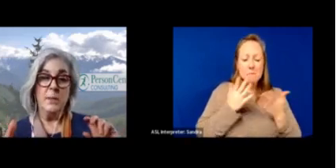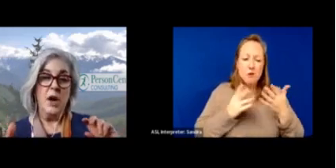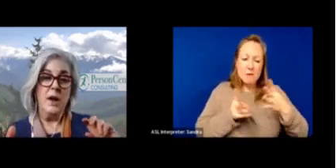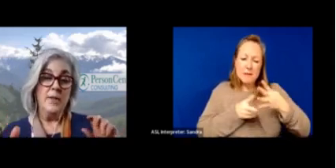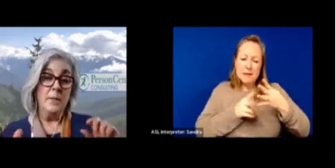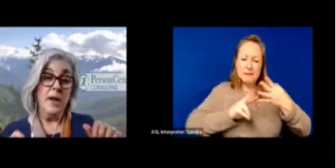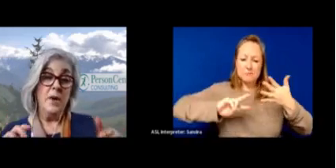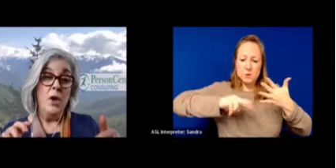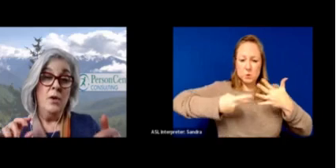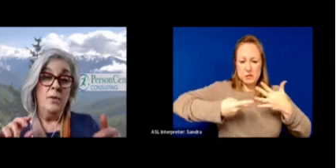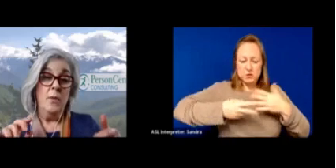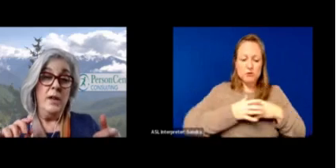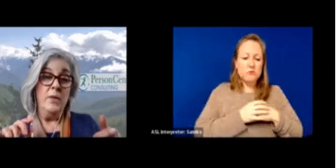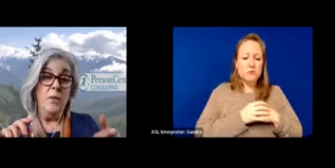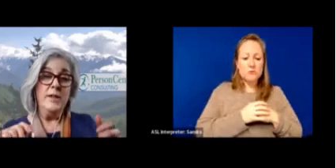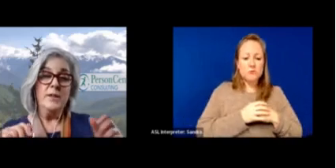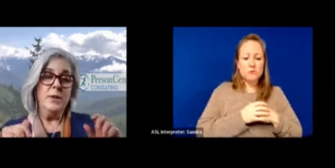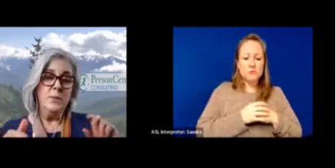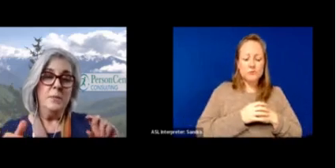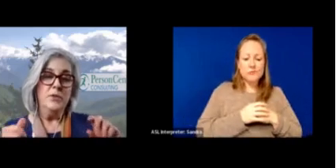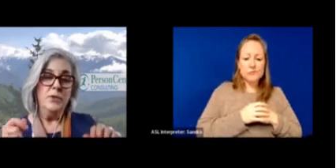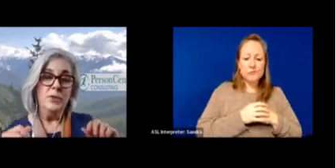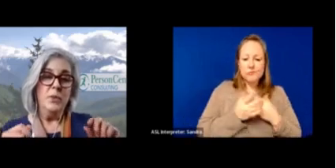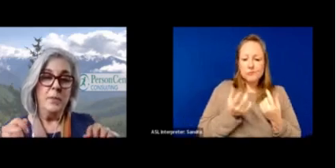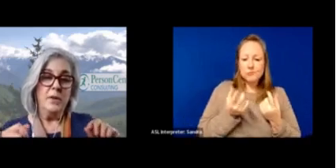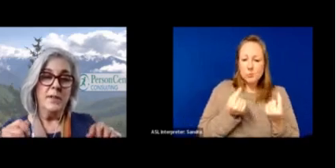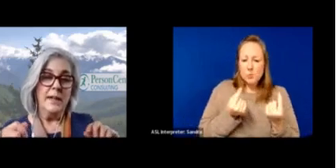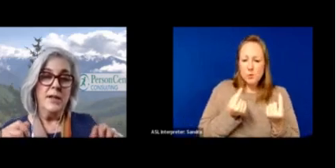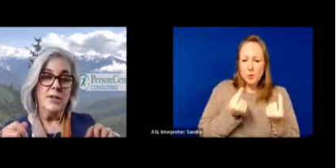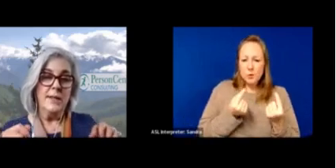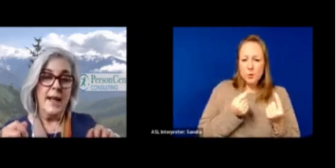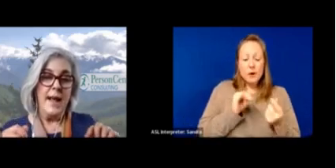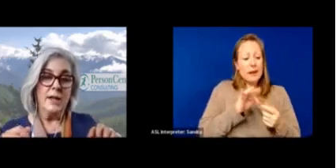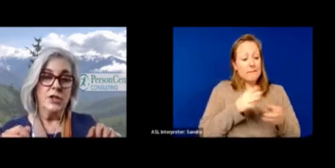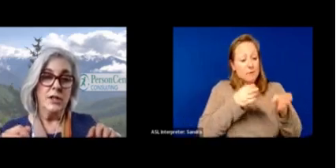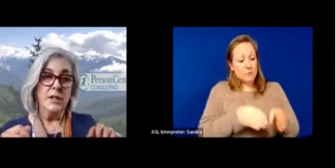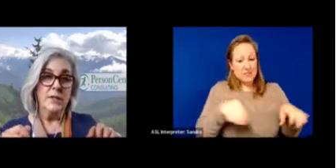to the pot at the bottom. When when what do people do when the person engages in that action?